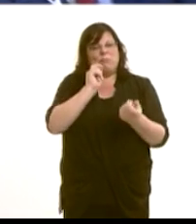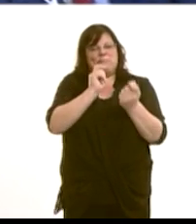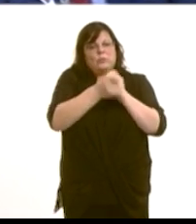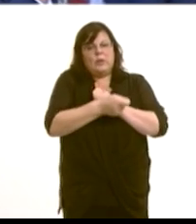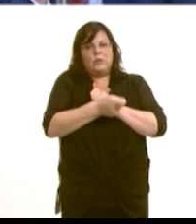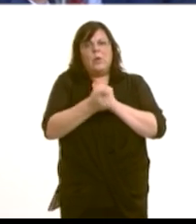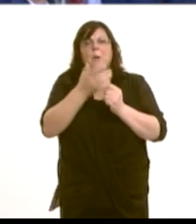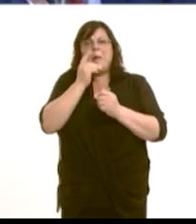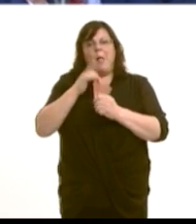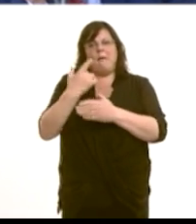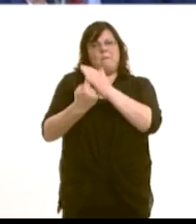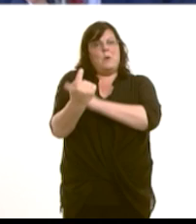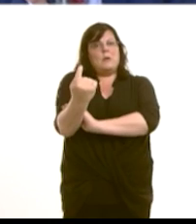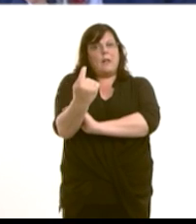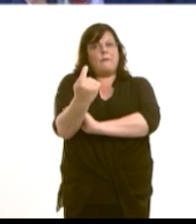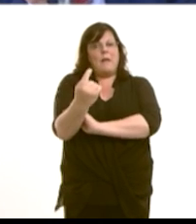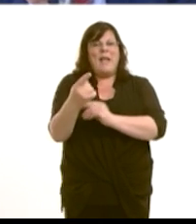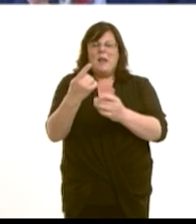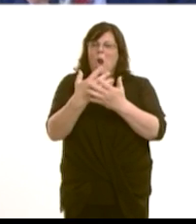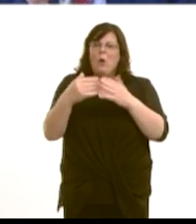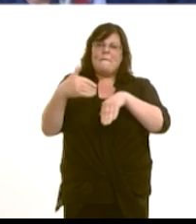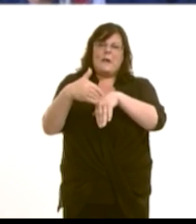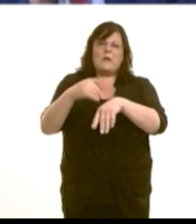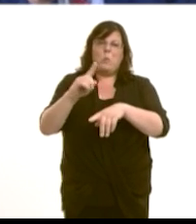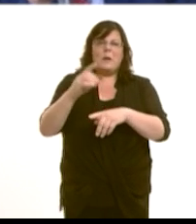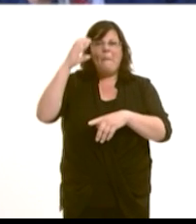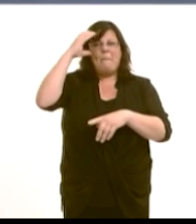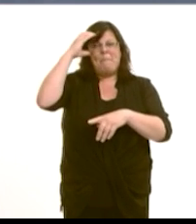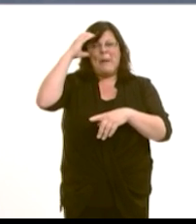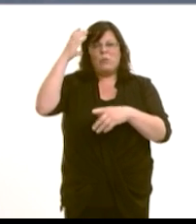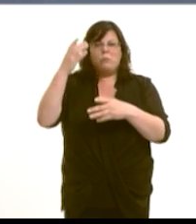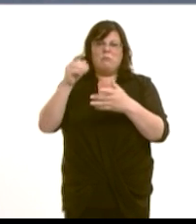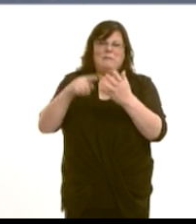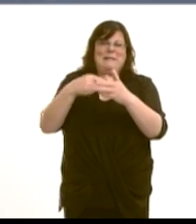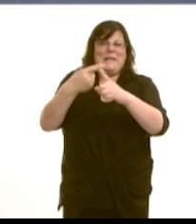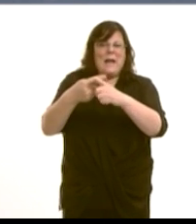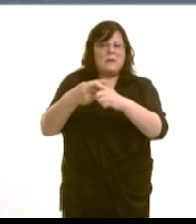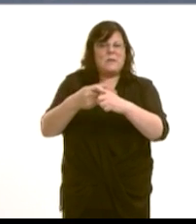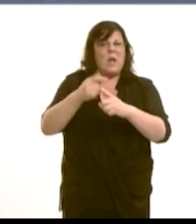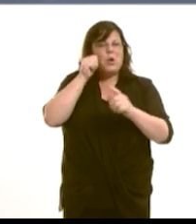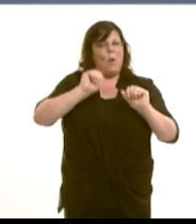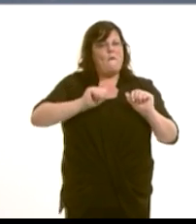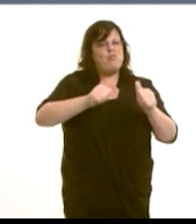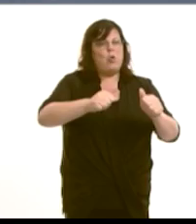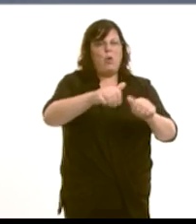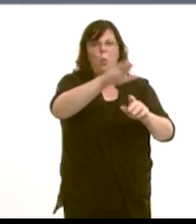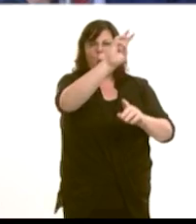Theyíve been hit hard by the bedroom tax, particularly in rural Wales, where one-bedroomed accommodation is hard to find outside towns.